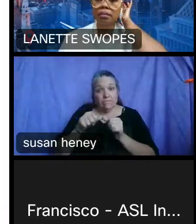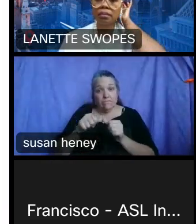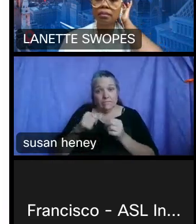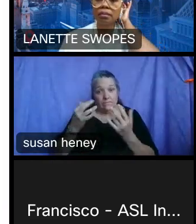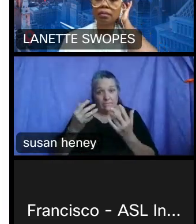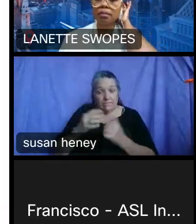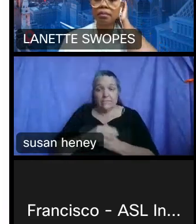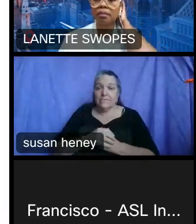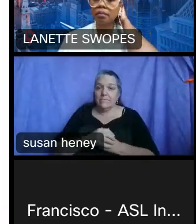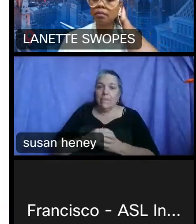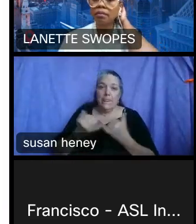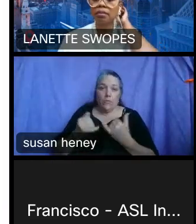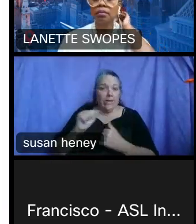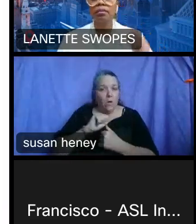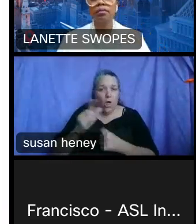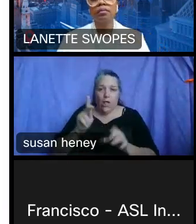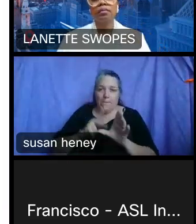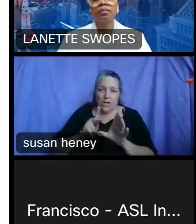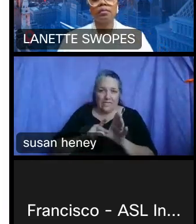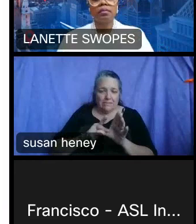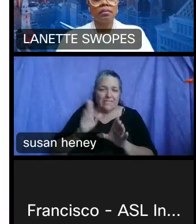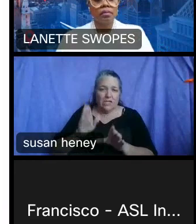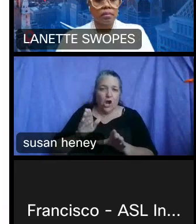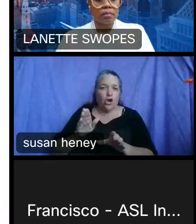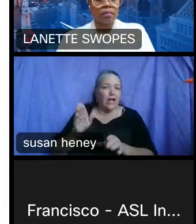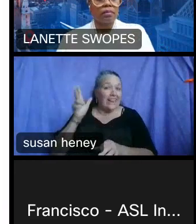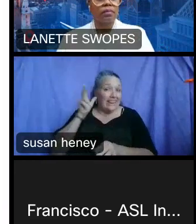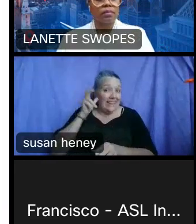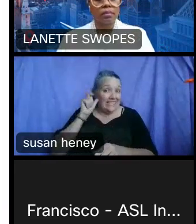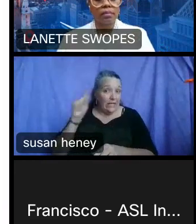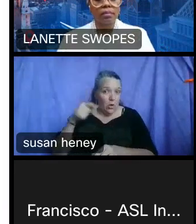all participants are in a listen-only mode for the duration of today's webinar.